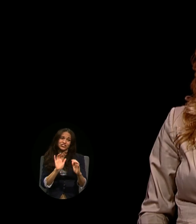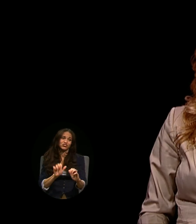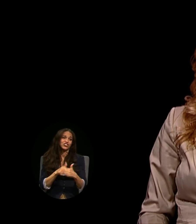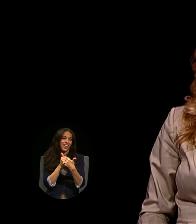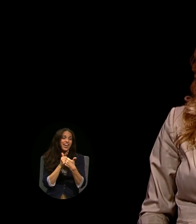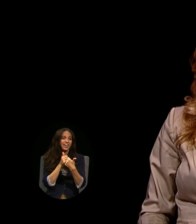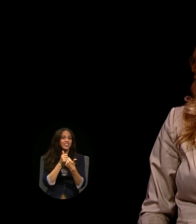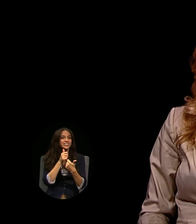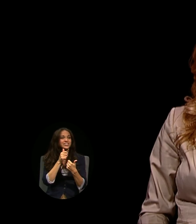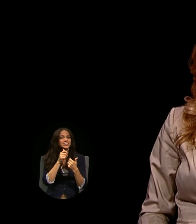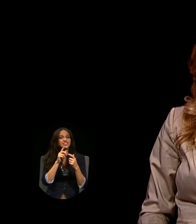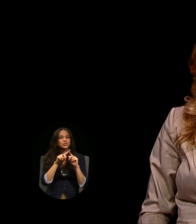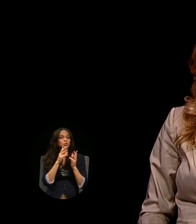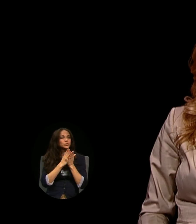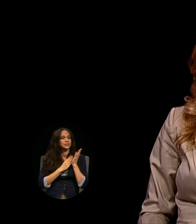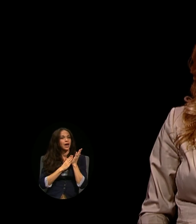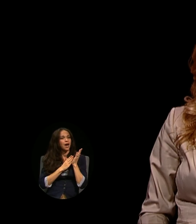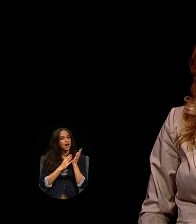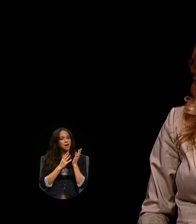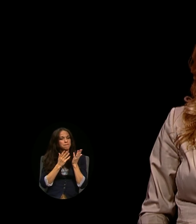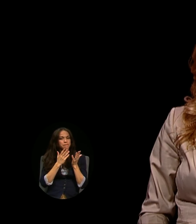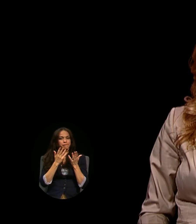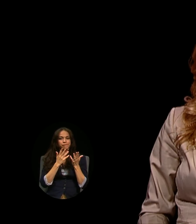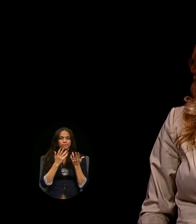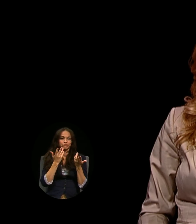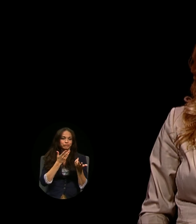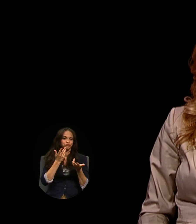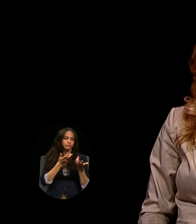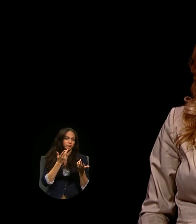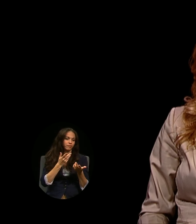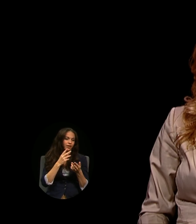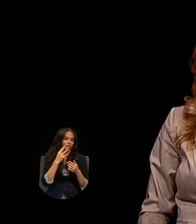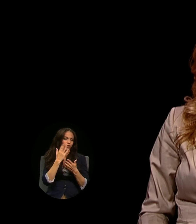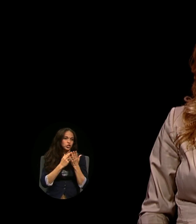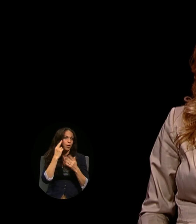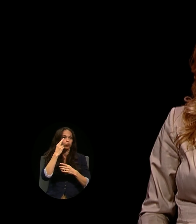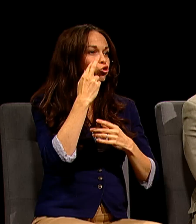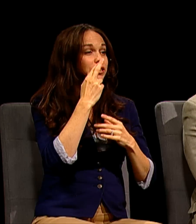To some extent, journalism has replaced art history as major hate-to-hear your kids are interested in 'coz you